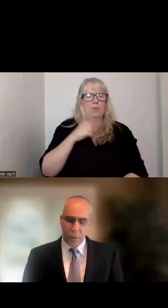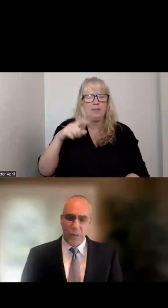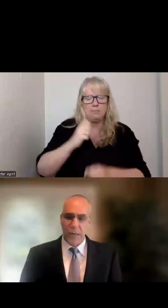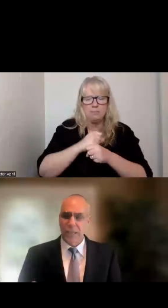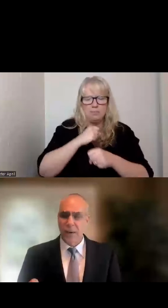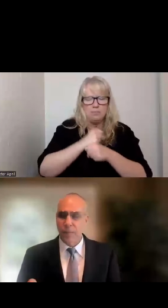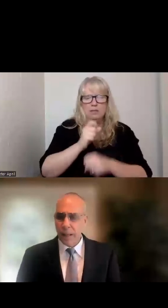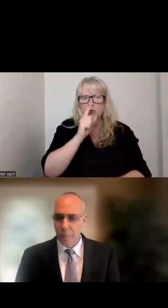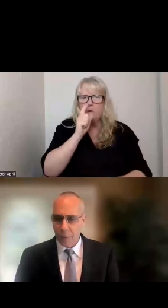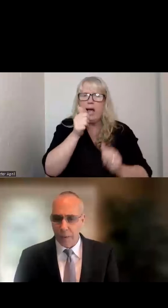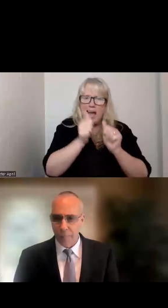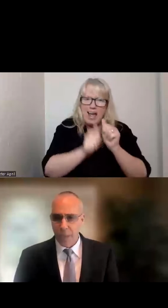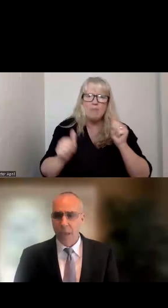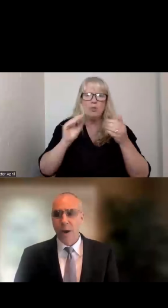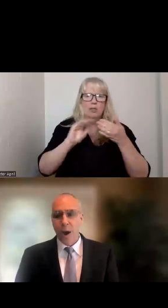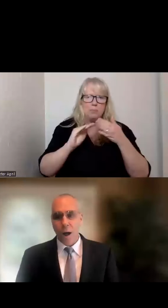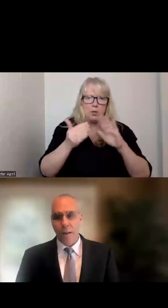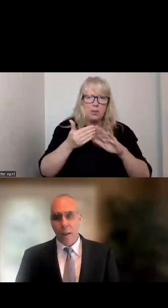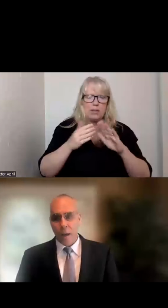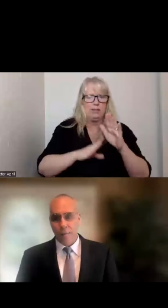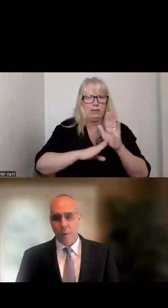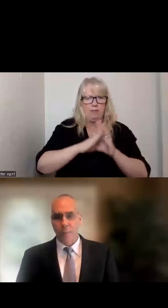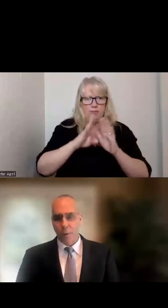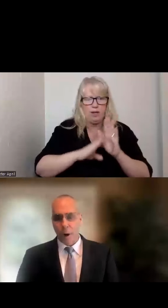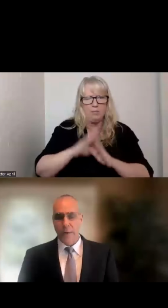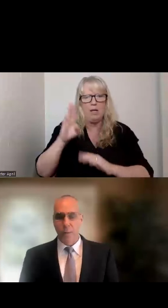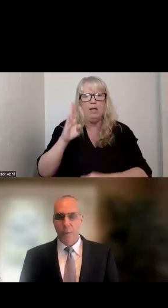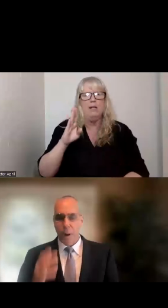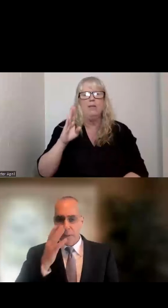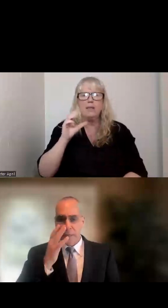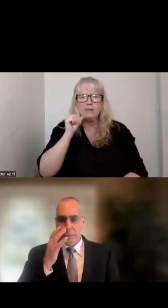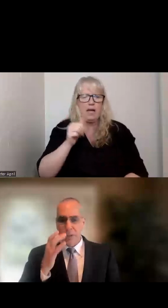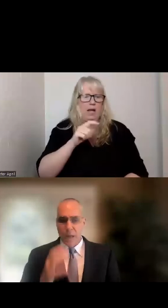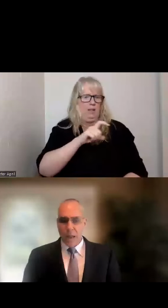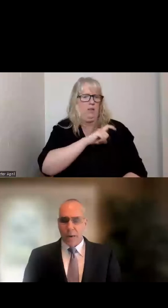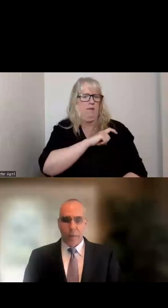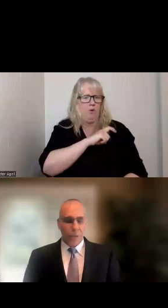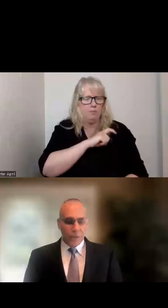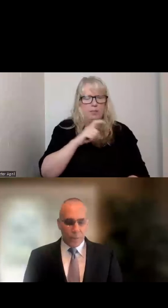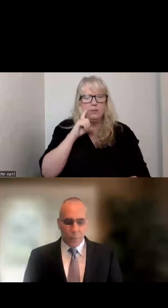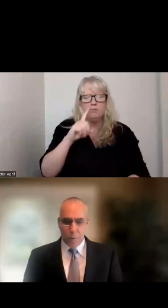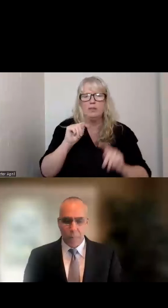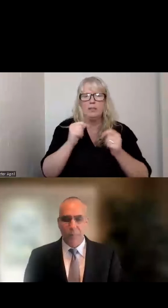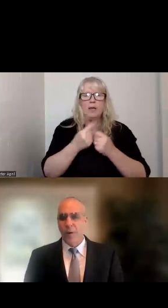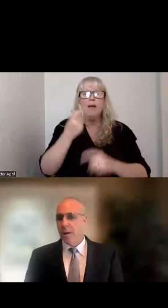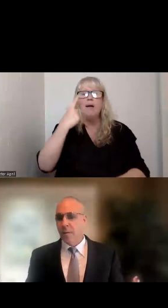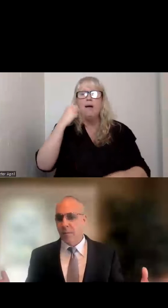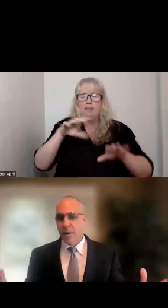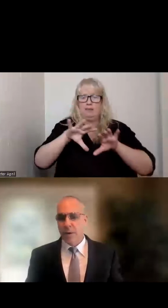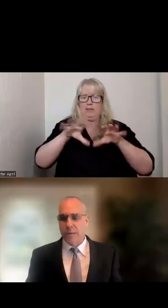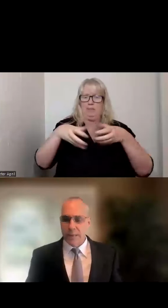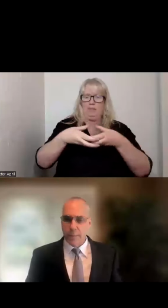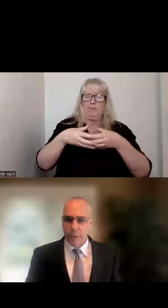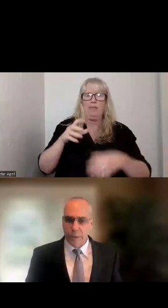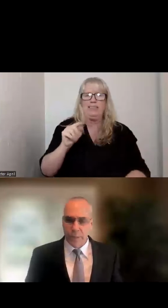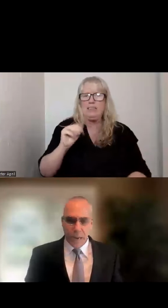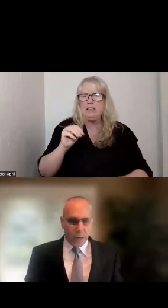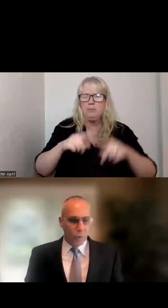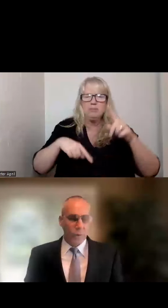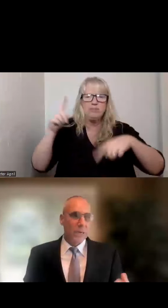COMMUNITIES ARE DEVELOPING NON-LAW ENFORCEMENT. YOU CAN